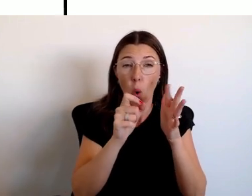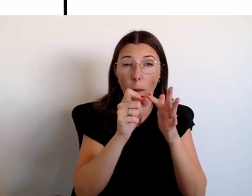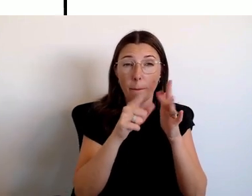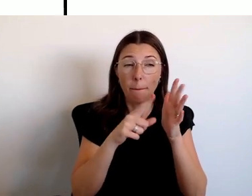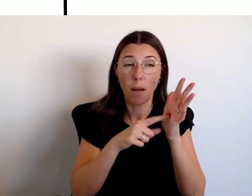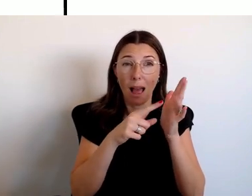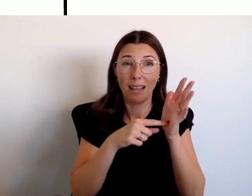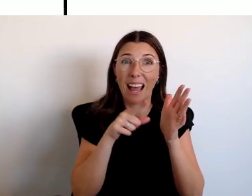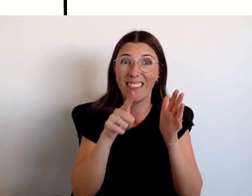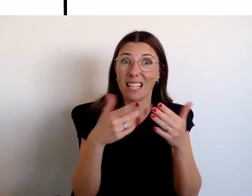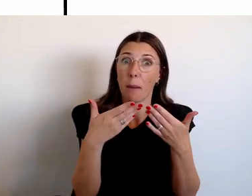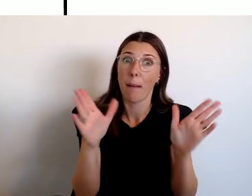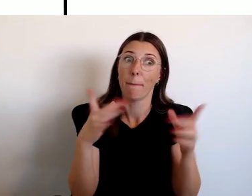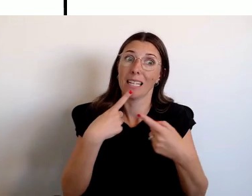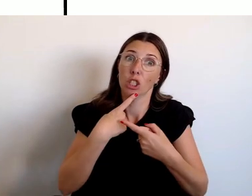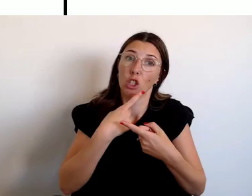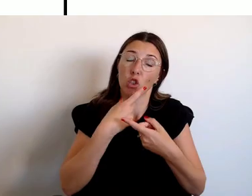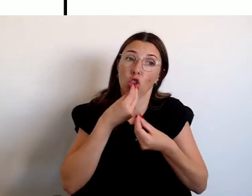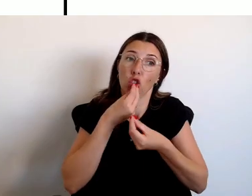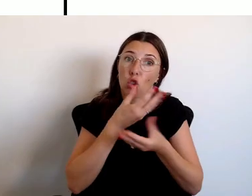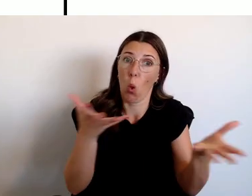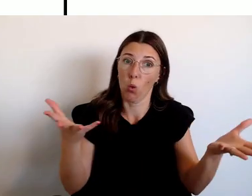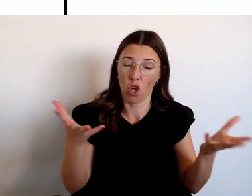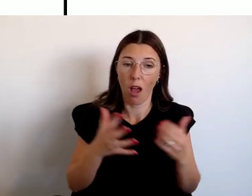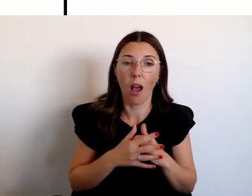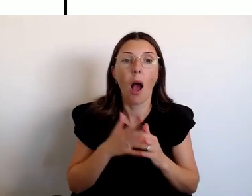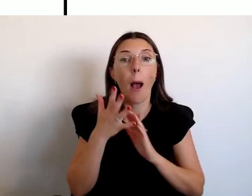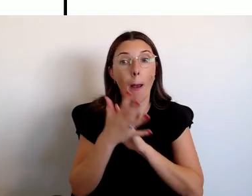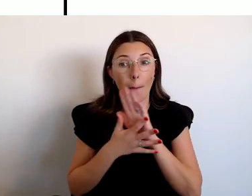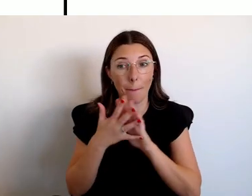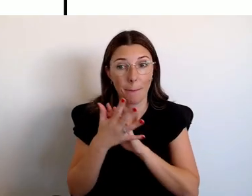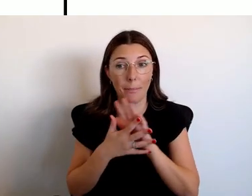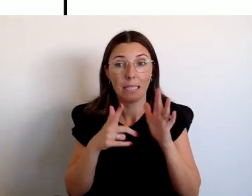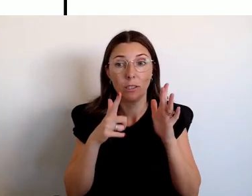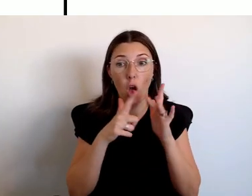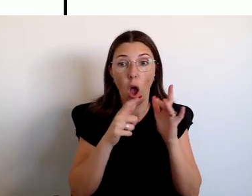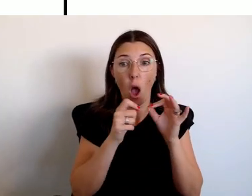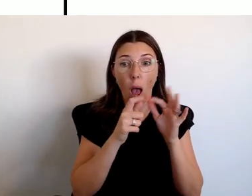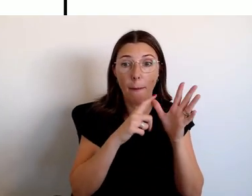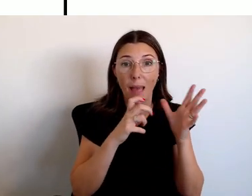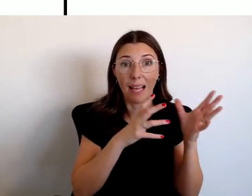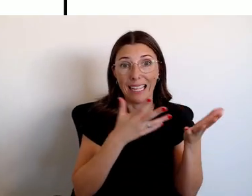So what that means in real terms is that if an IBAC person is interacting with these tools, anything that they